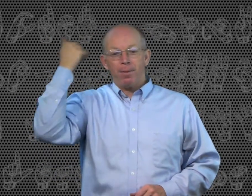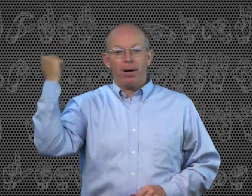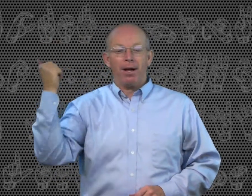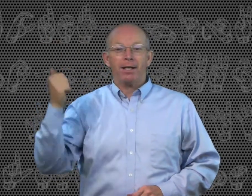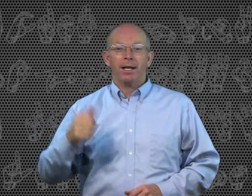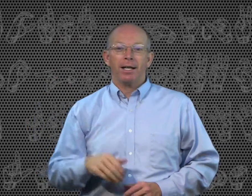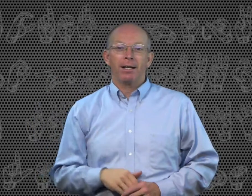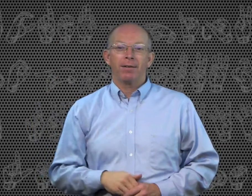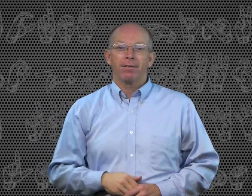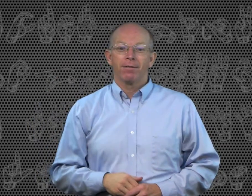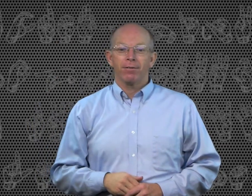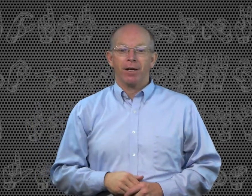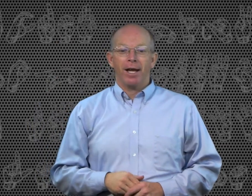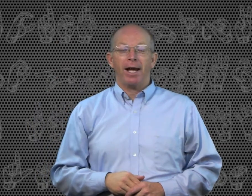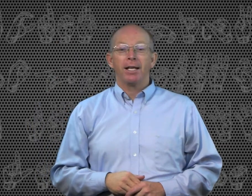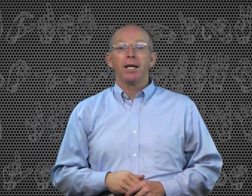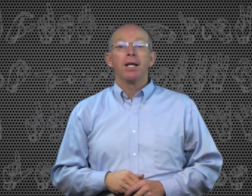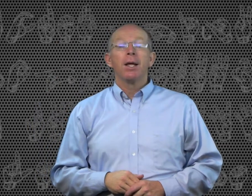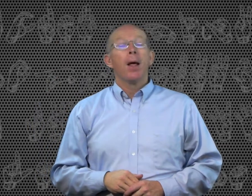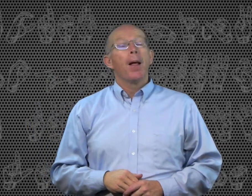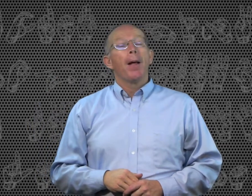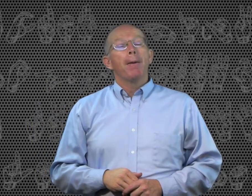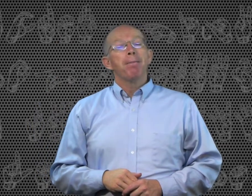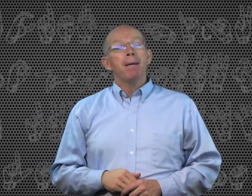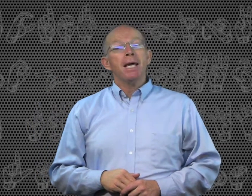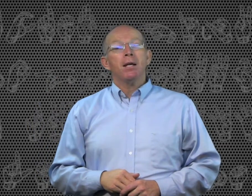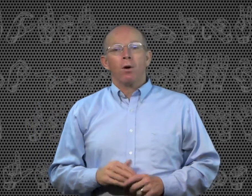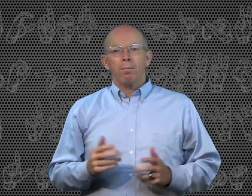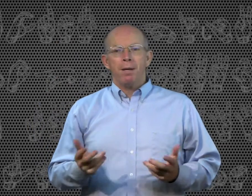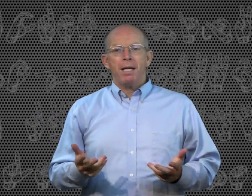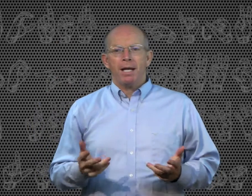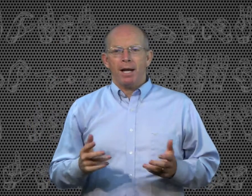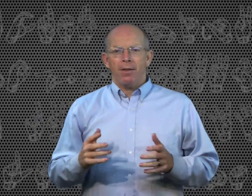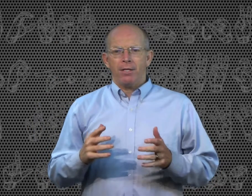Wipe your head clean. FORGET MEAN or MEANING